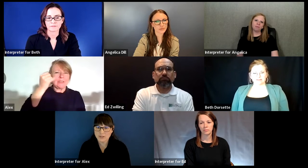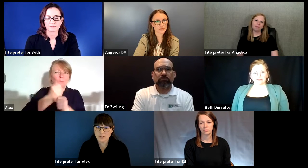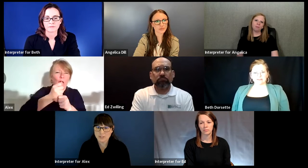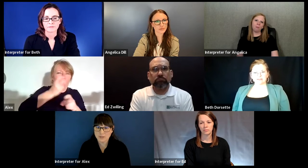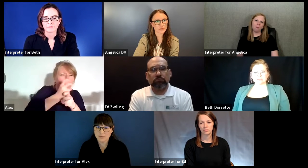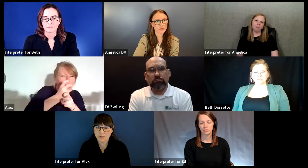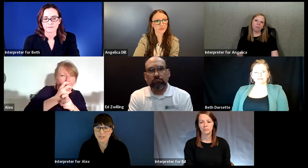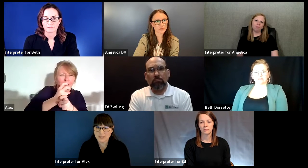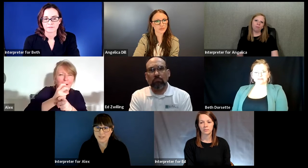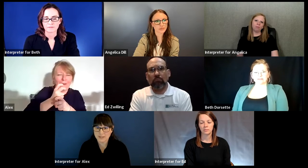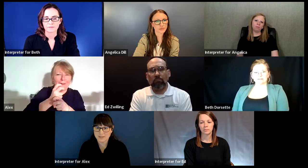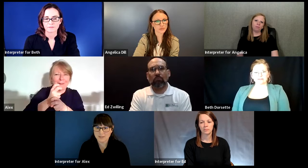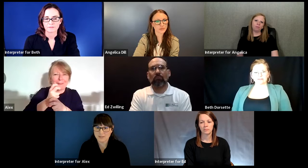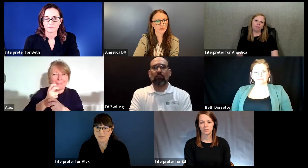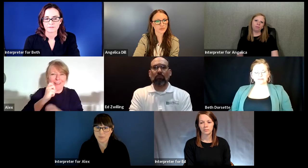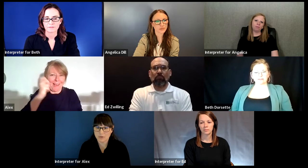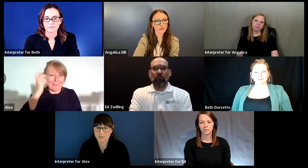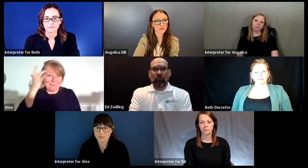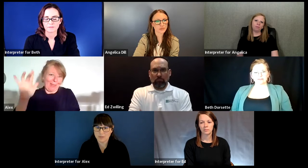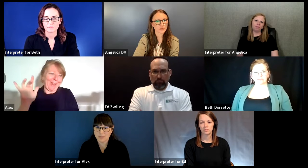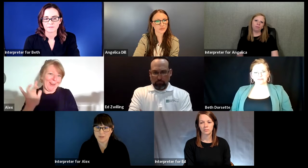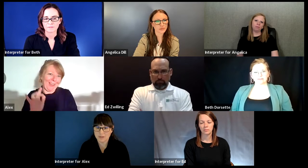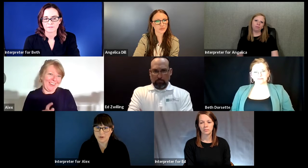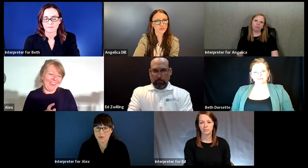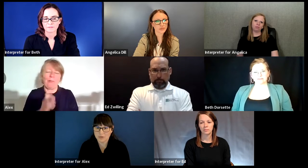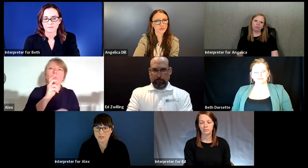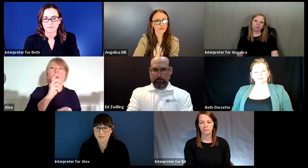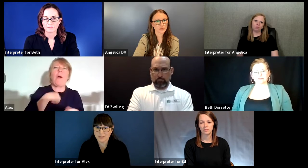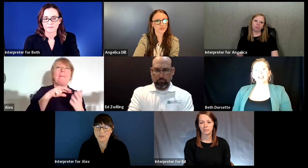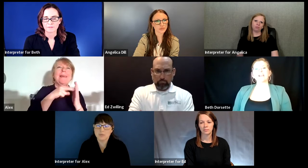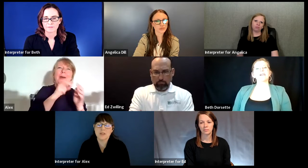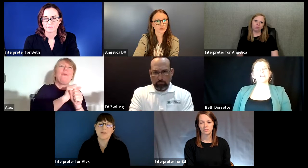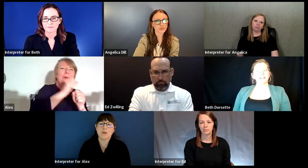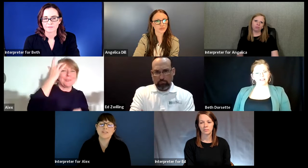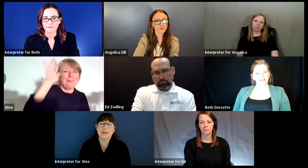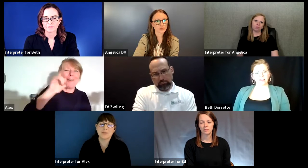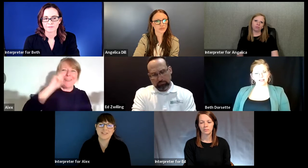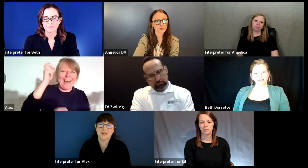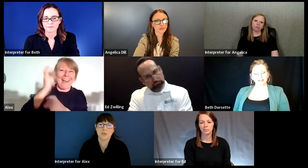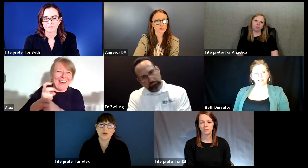What are some of your ideas that would -- how does that go?